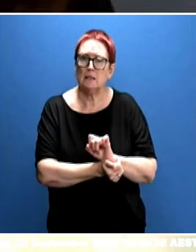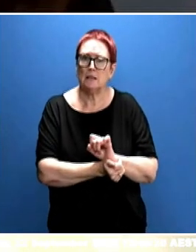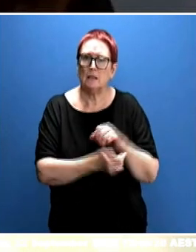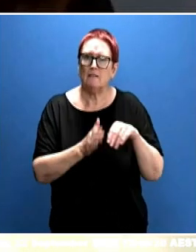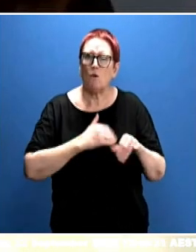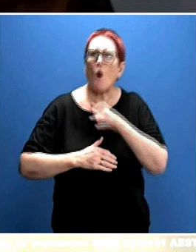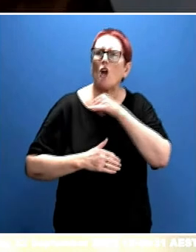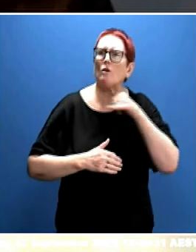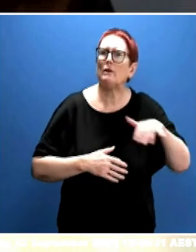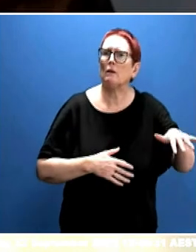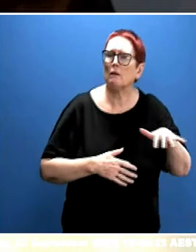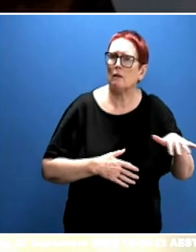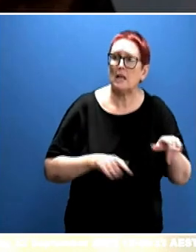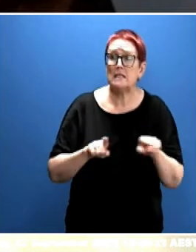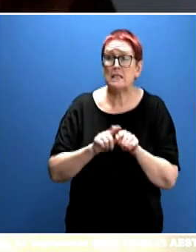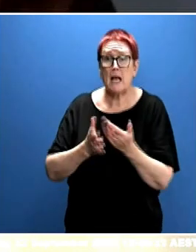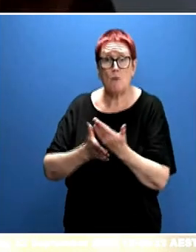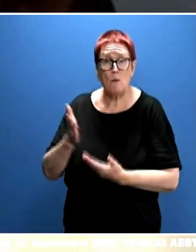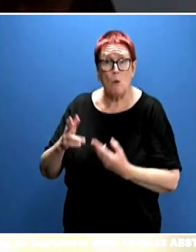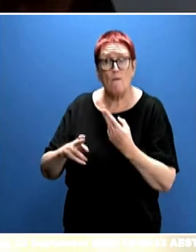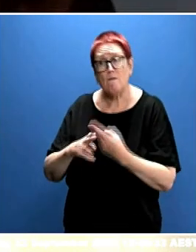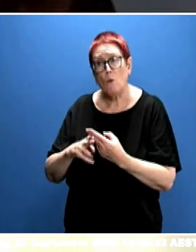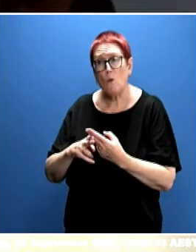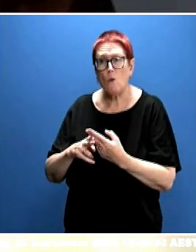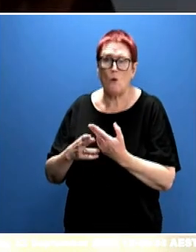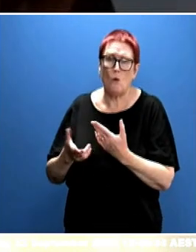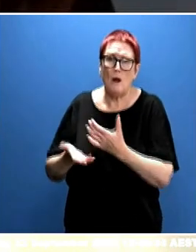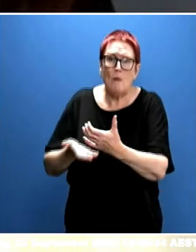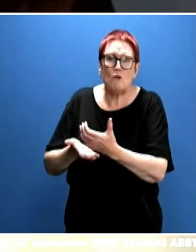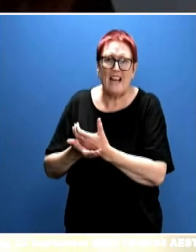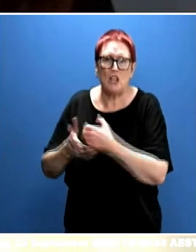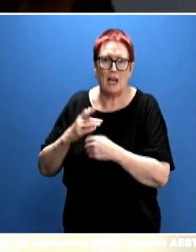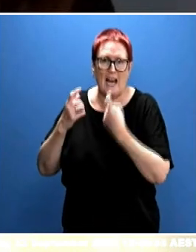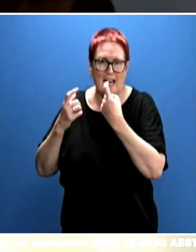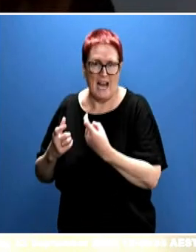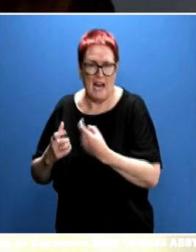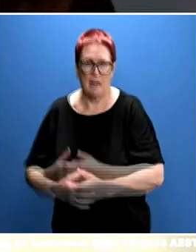similar type reports are generated for protection and care proceedings. They fail Aboriginal people.